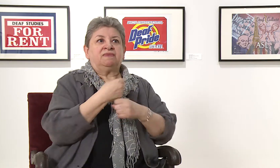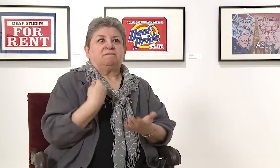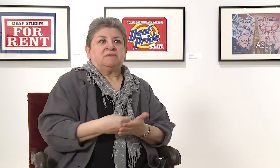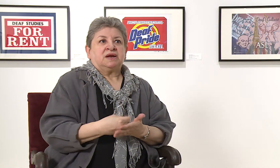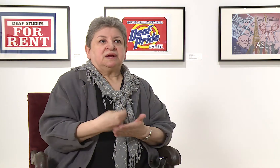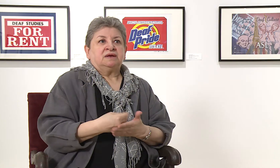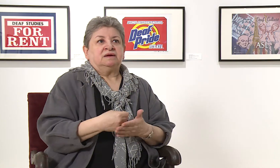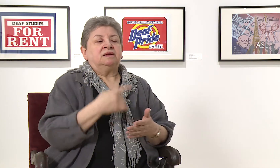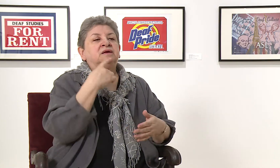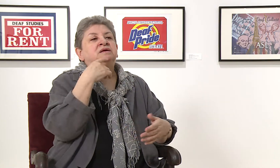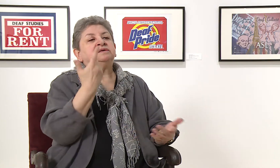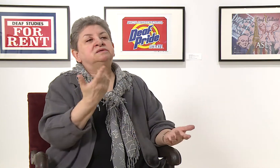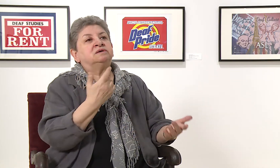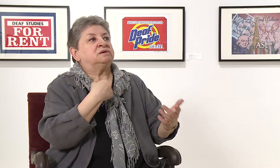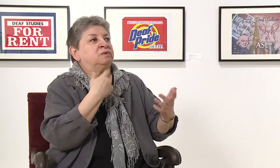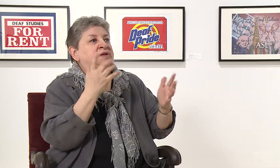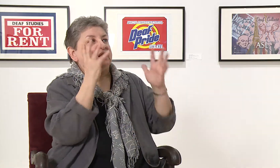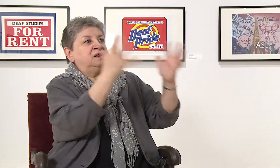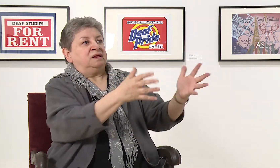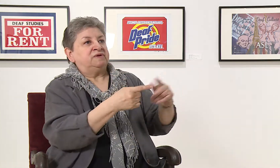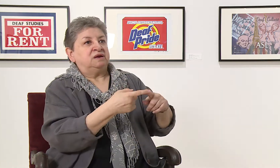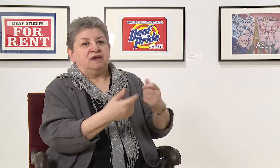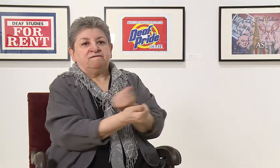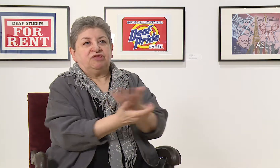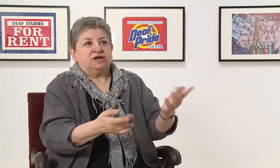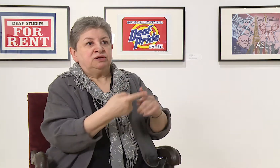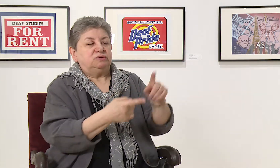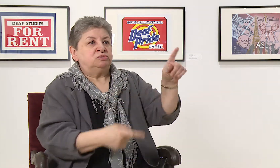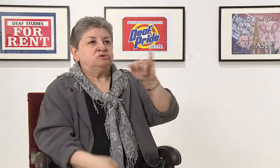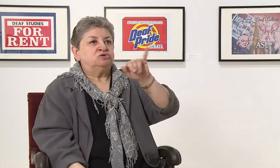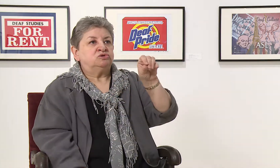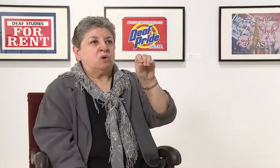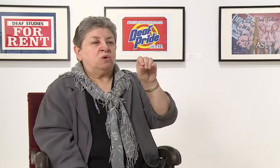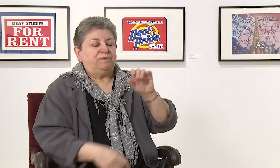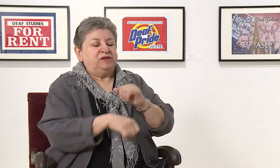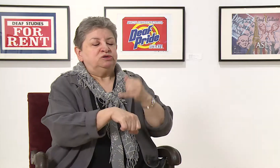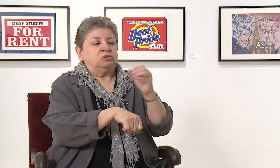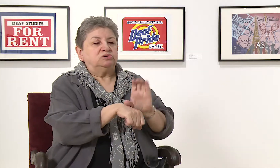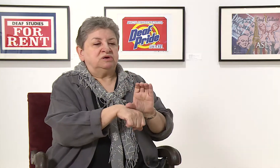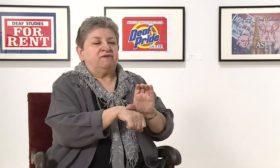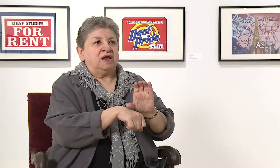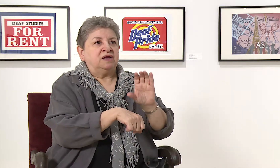Because once the International Theatre Institute had approved our request, then it was all paperwork